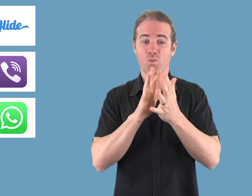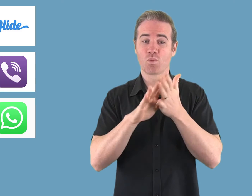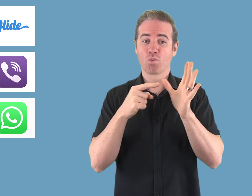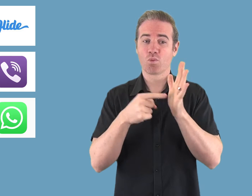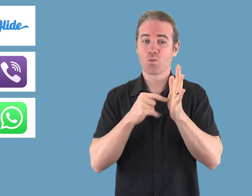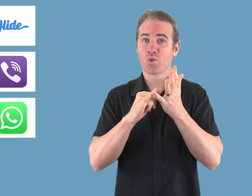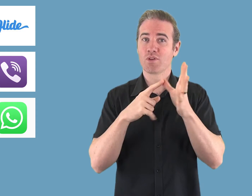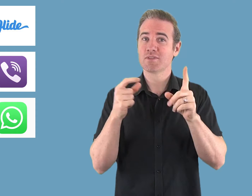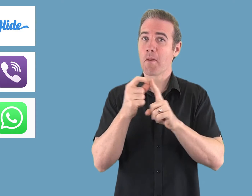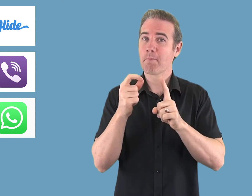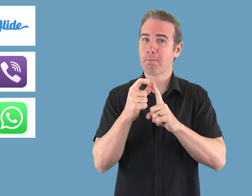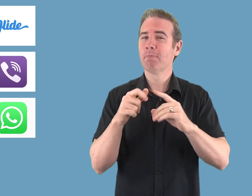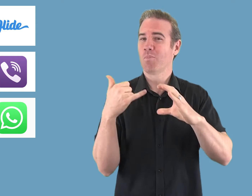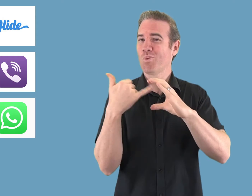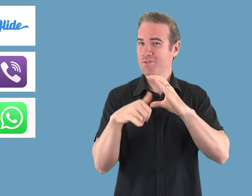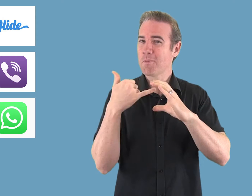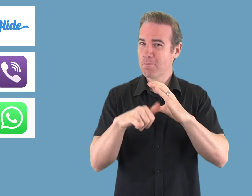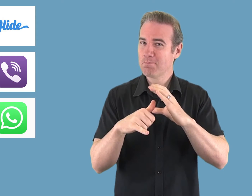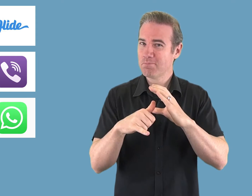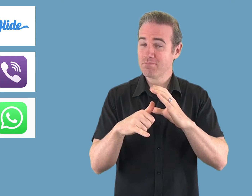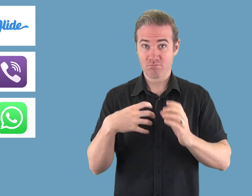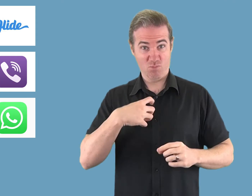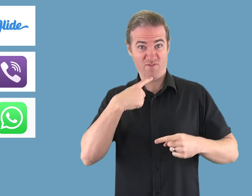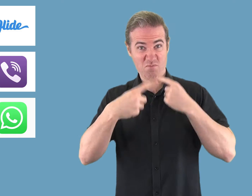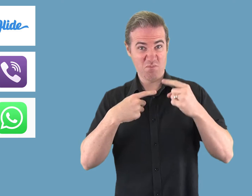WhatsApp